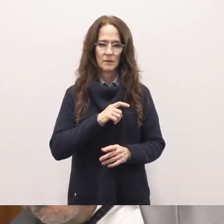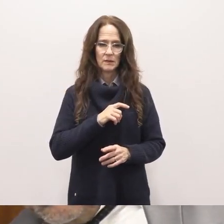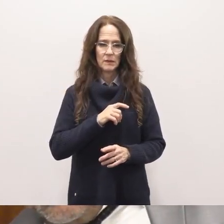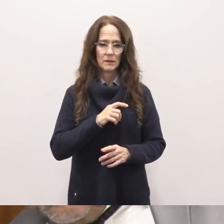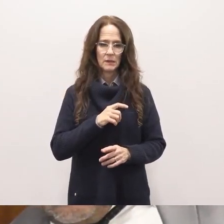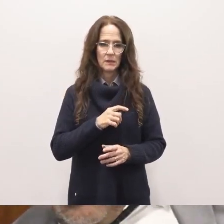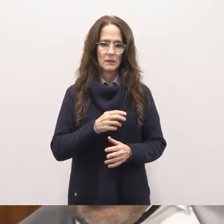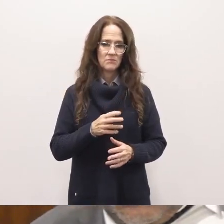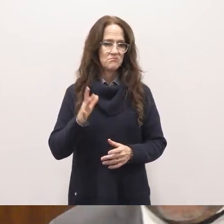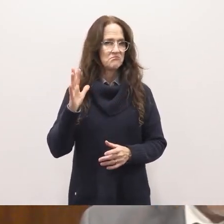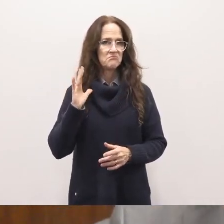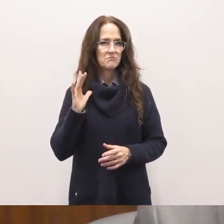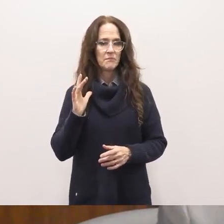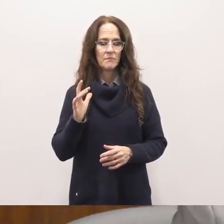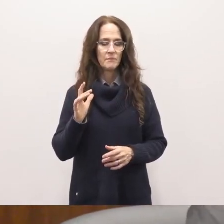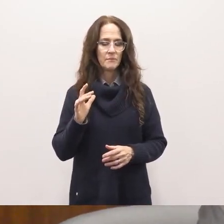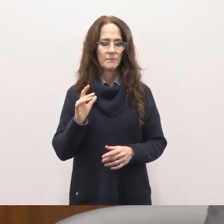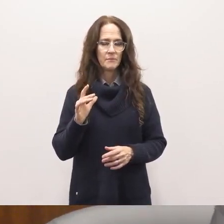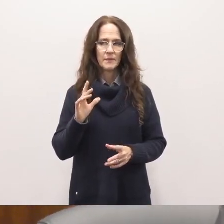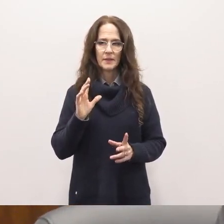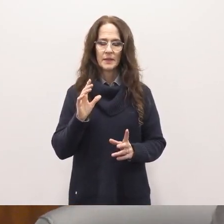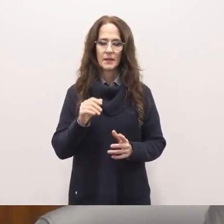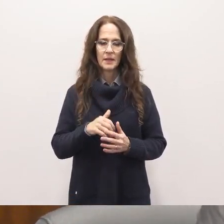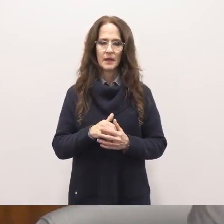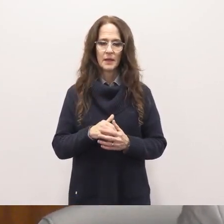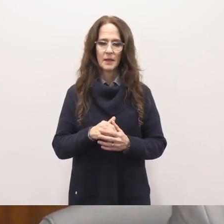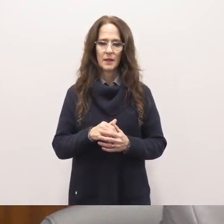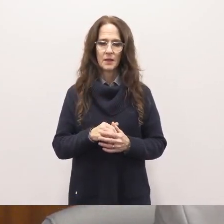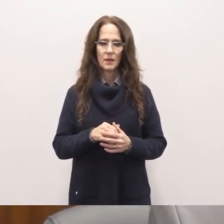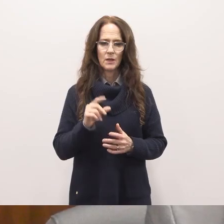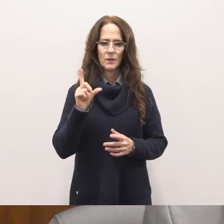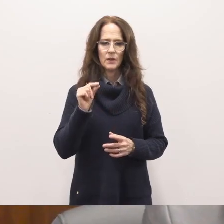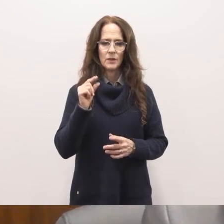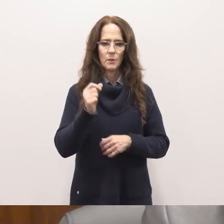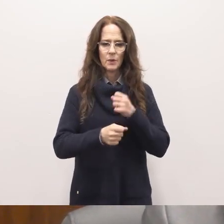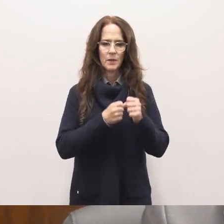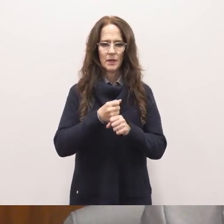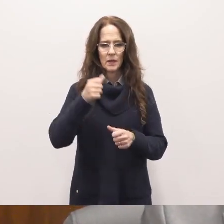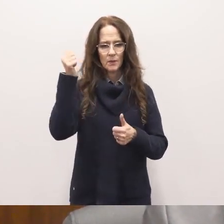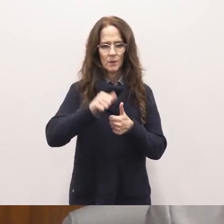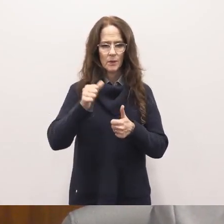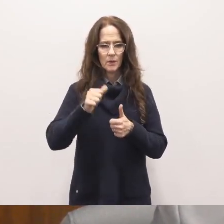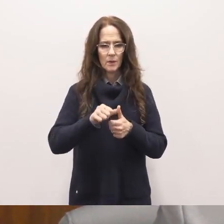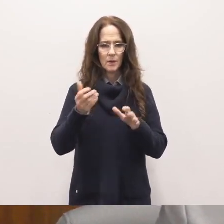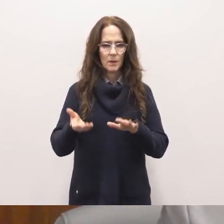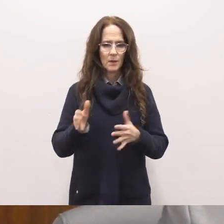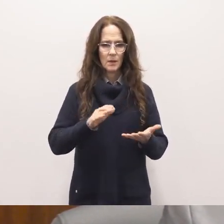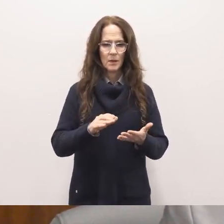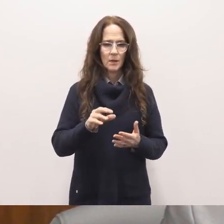at the 20th year of remembrance of the passing of Ron Settles.